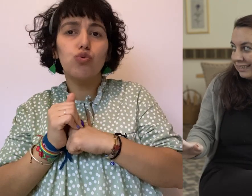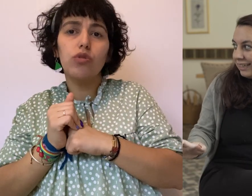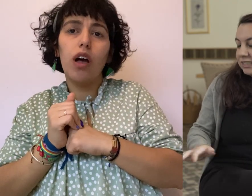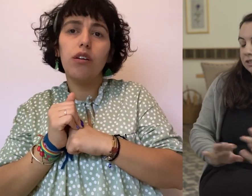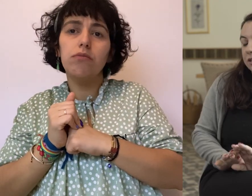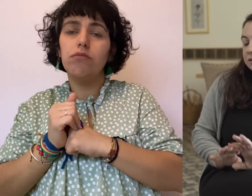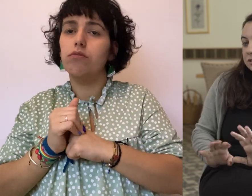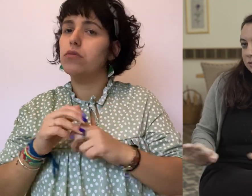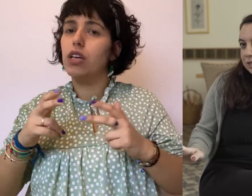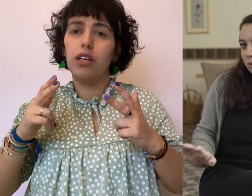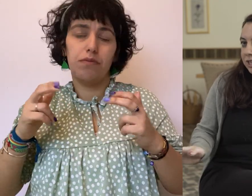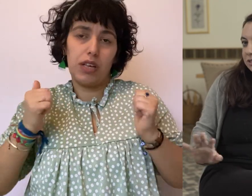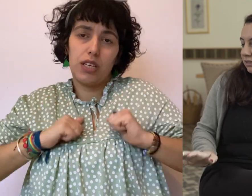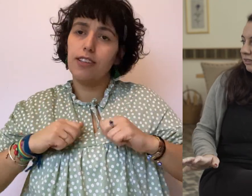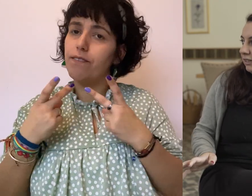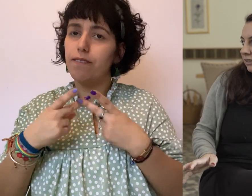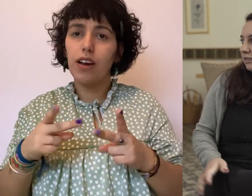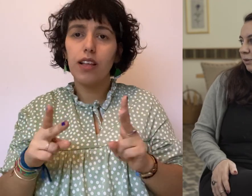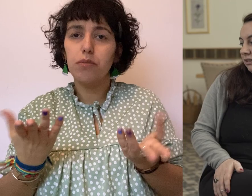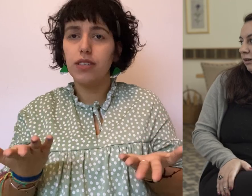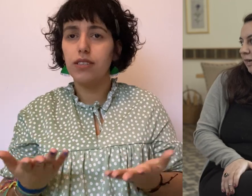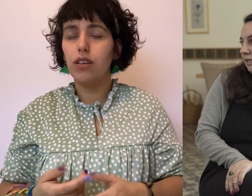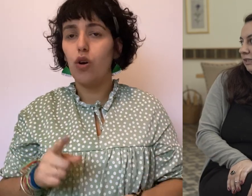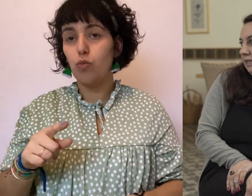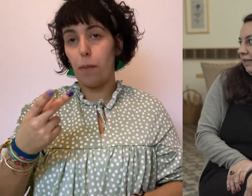It would be better to explain that perspective.